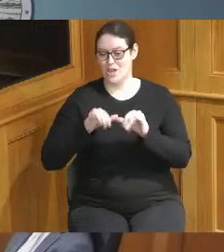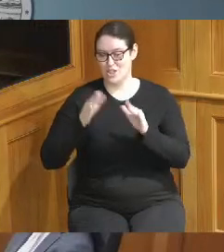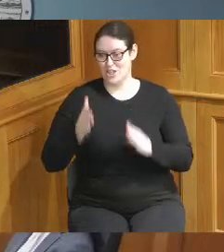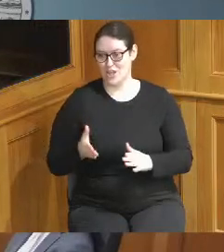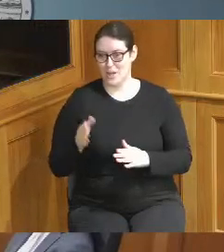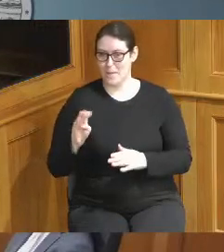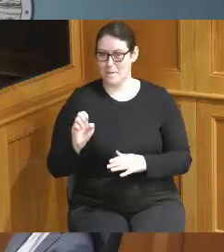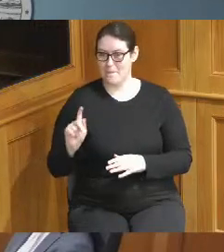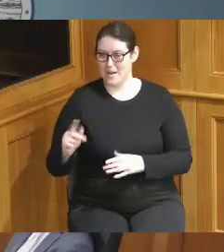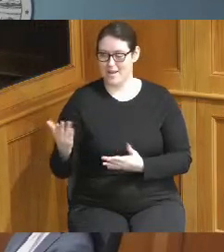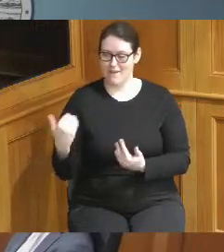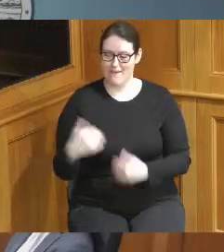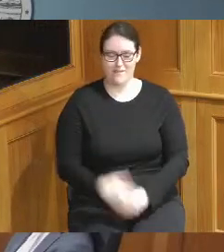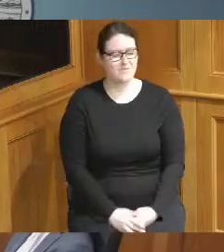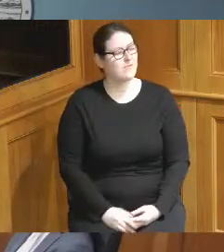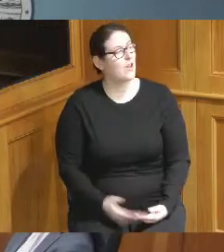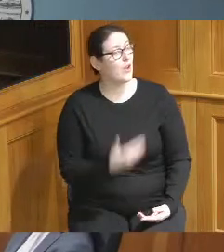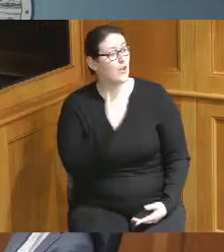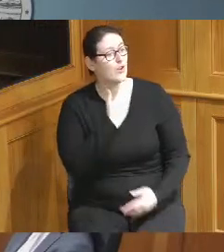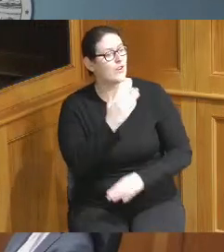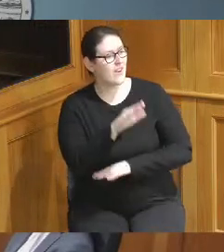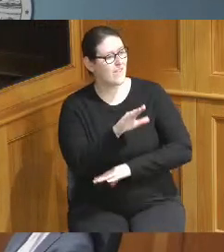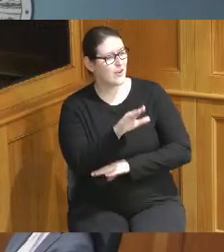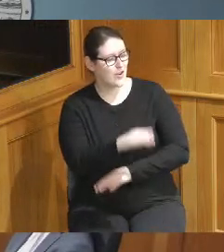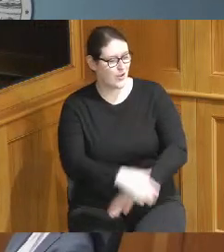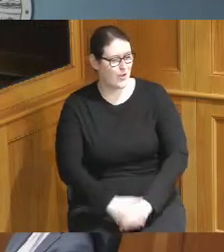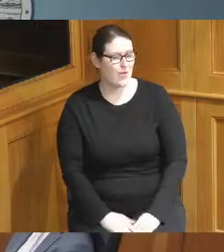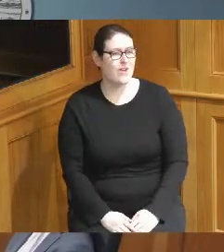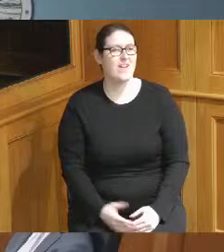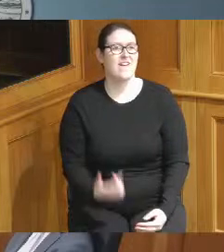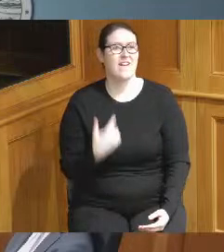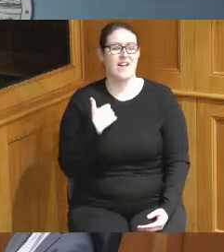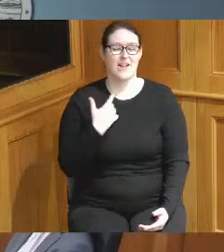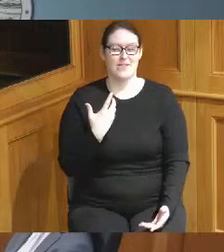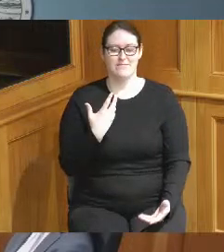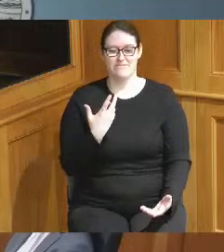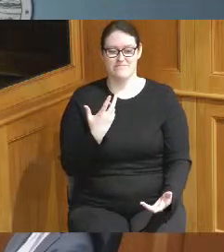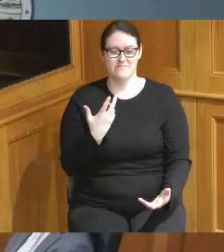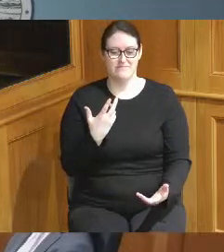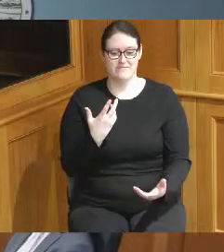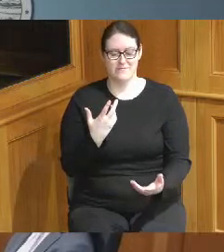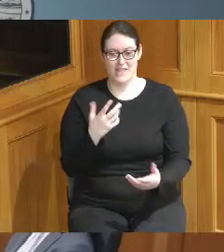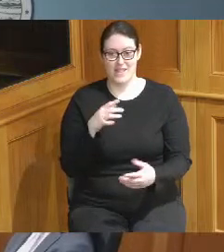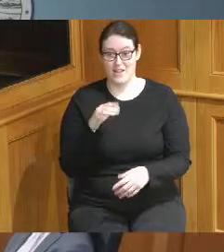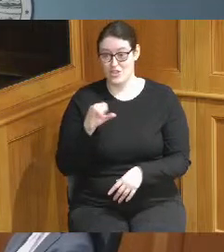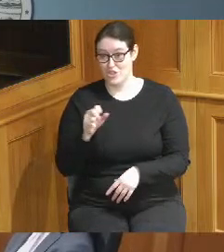little bit about the Hamilton County Women in STEM day or panel event that happened last week there